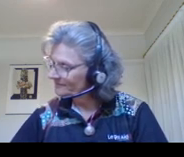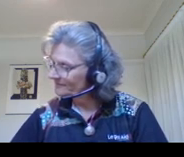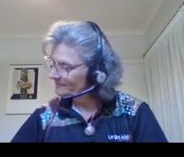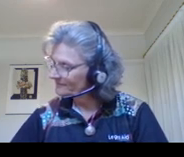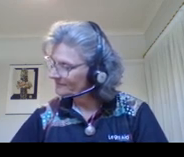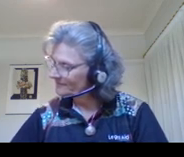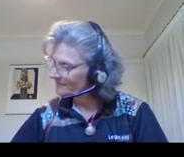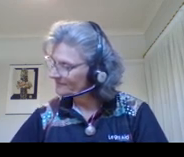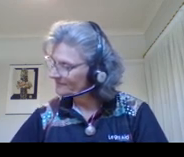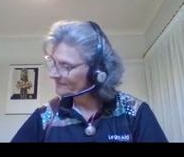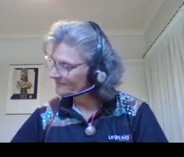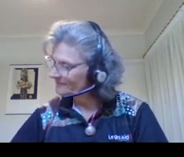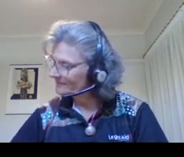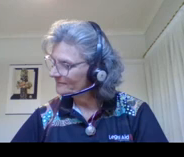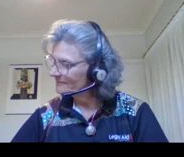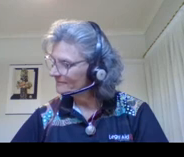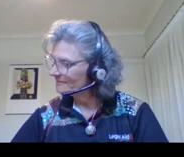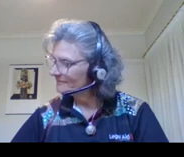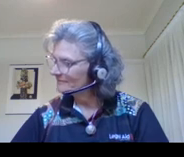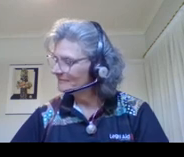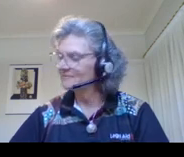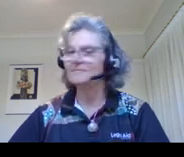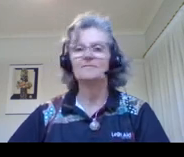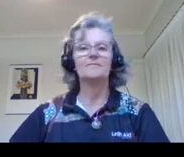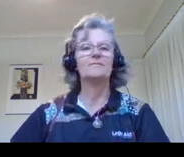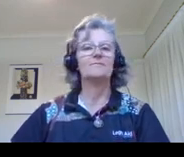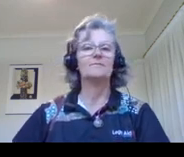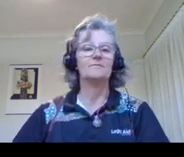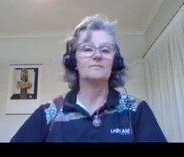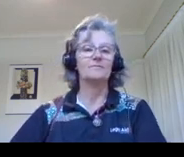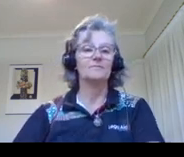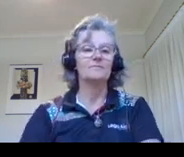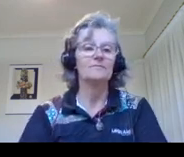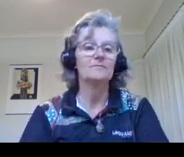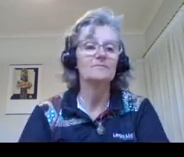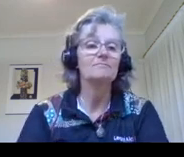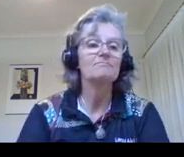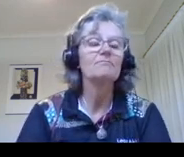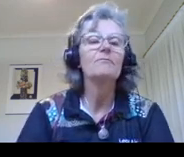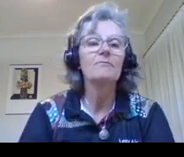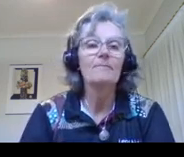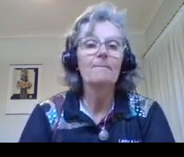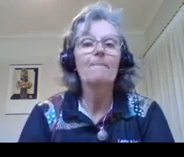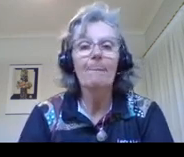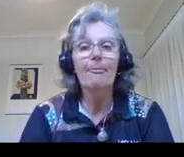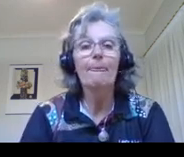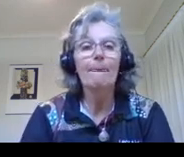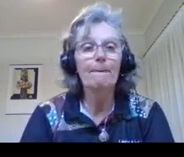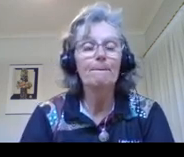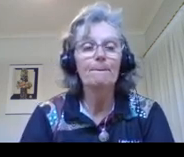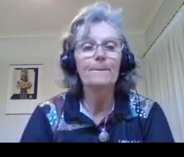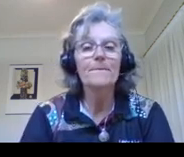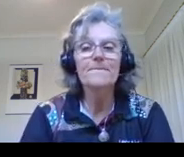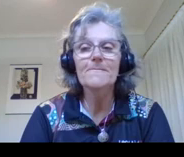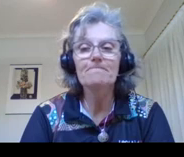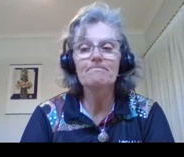she hadn’t and I think she actually had to issue a public video noting that she hadn’t